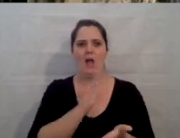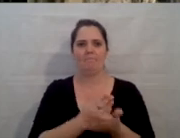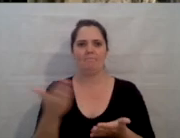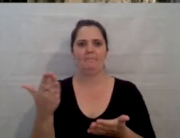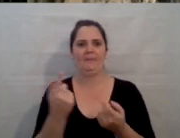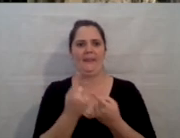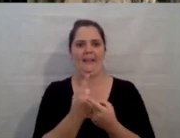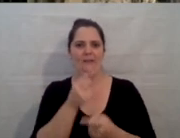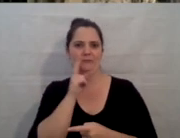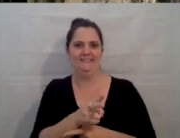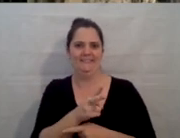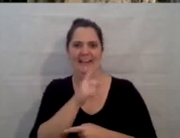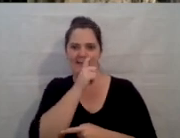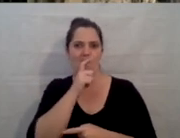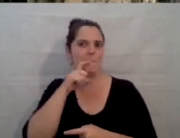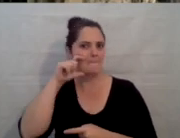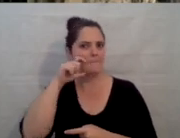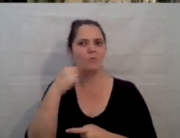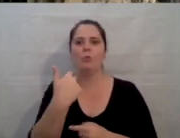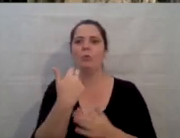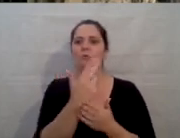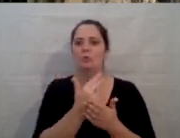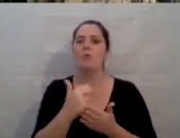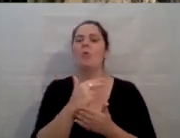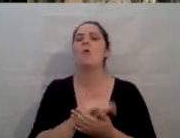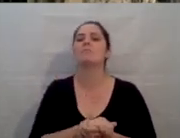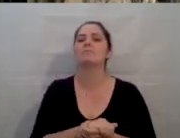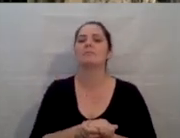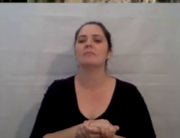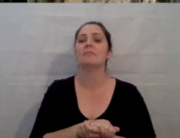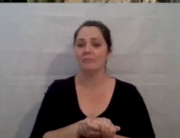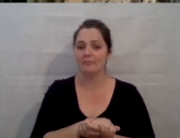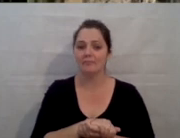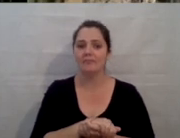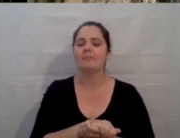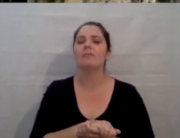and draw up into his head and to his cranium. Okay there we go.